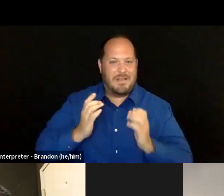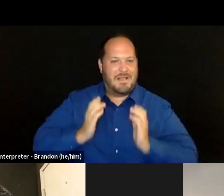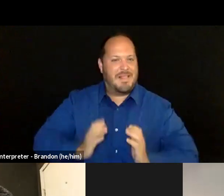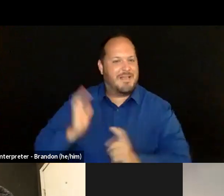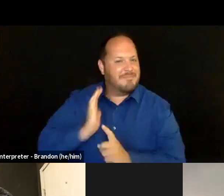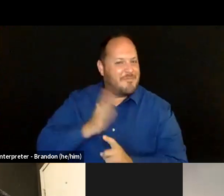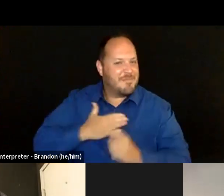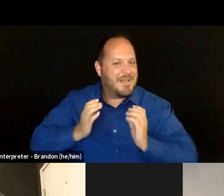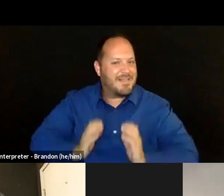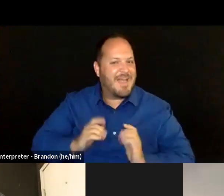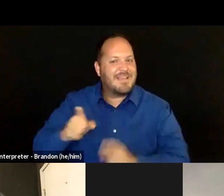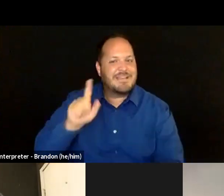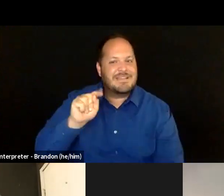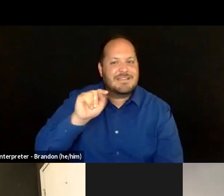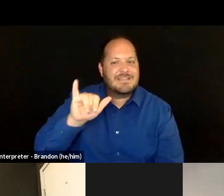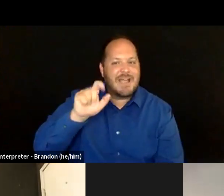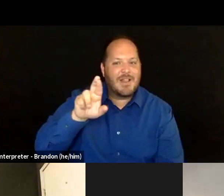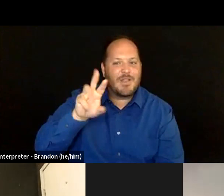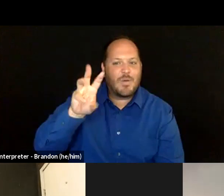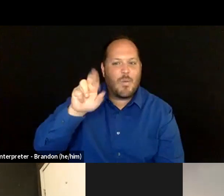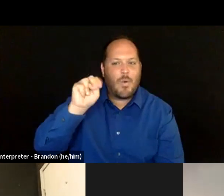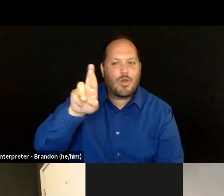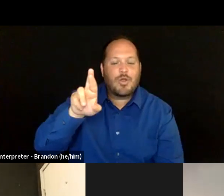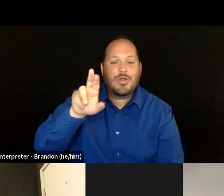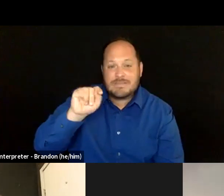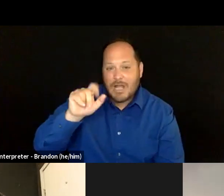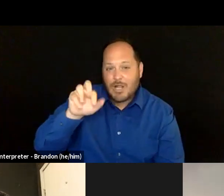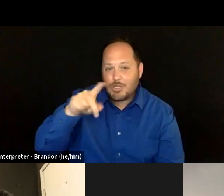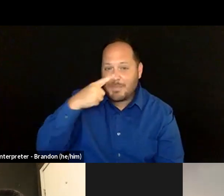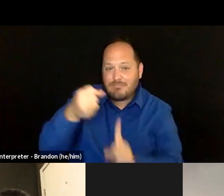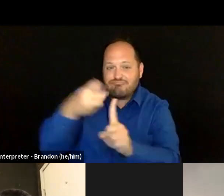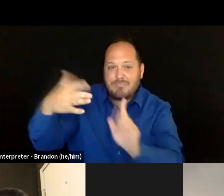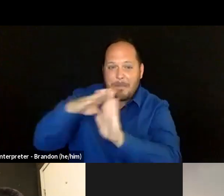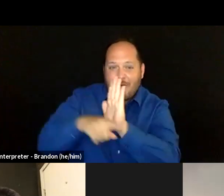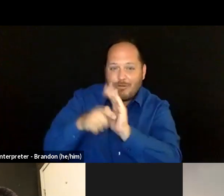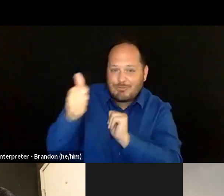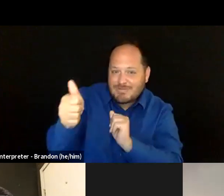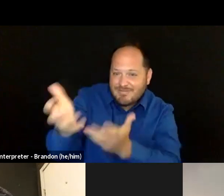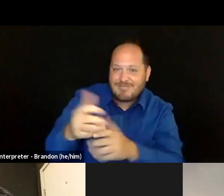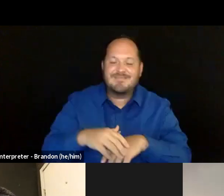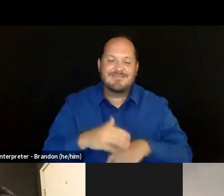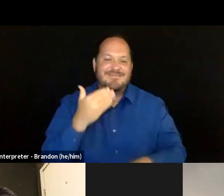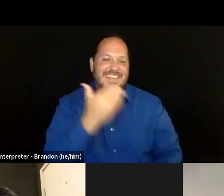their gender identities. Thank you, Tyler. The lawsuit that Tyler fought in Sutherlin was a copycat of